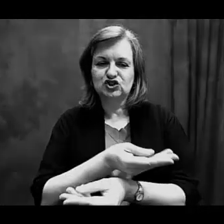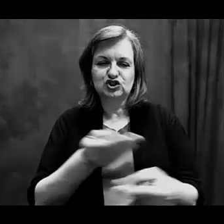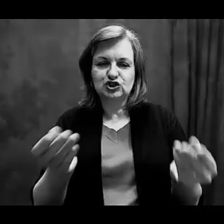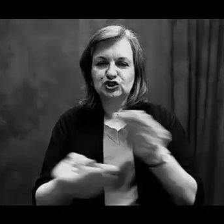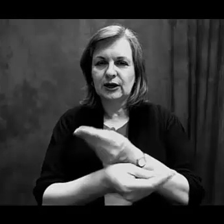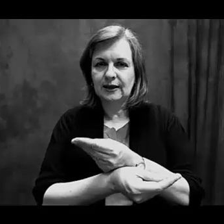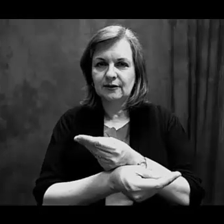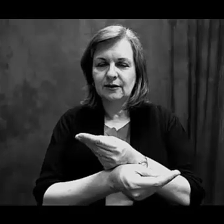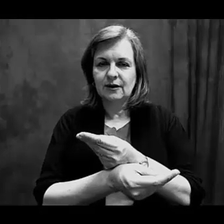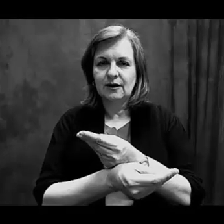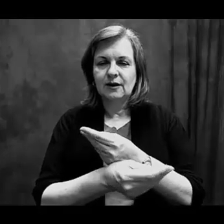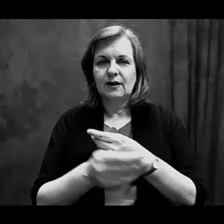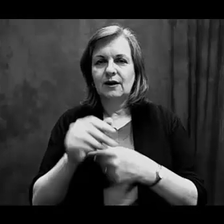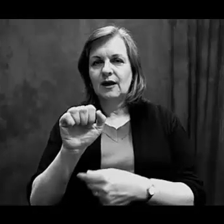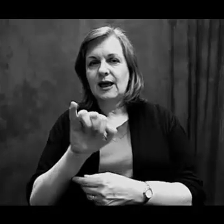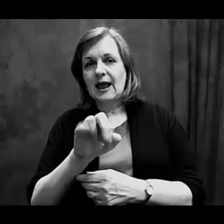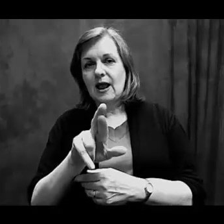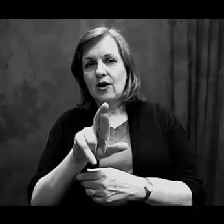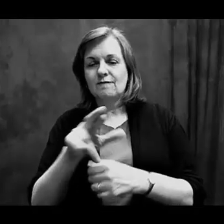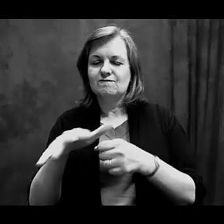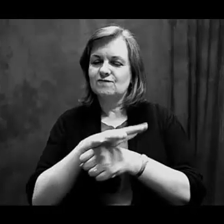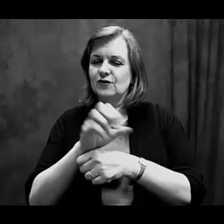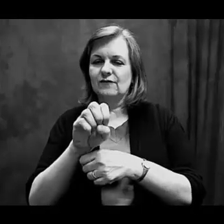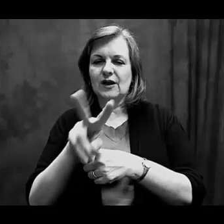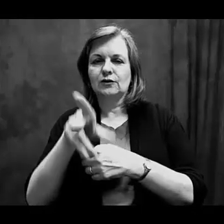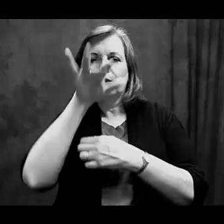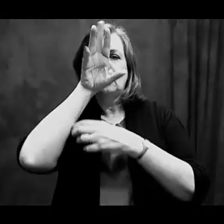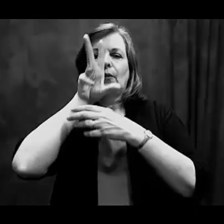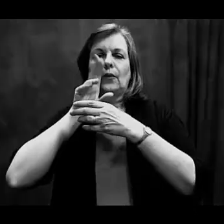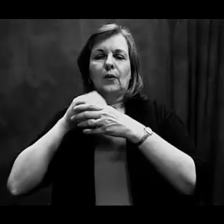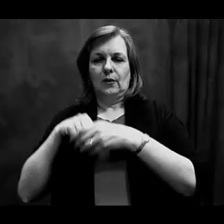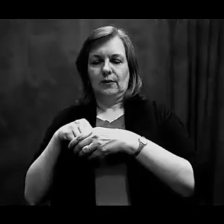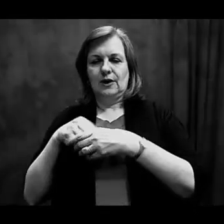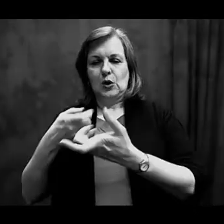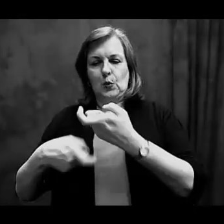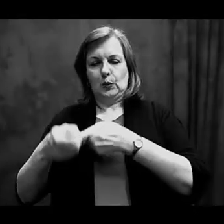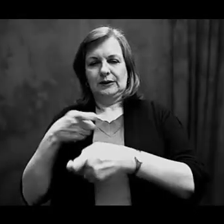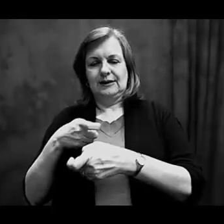rinse repeat!! we do this are over and over and over again all day long